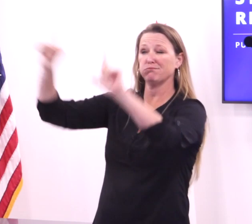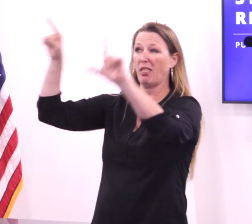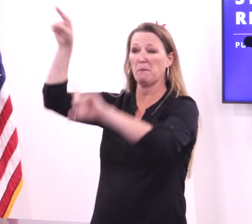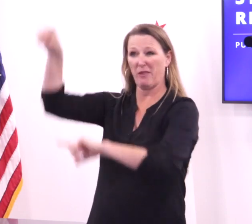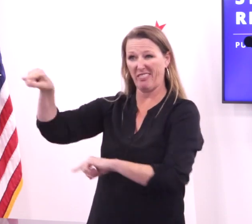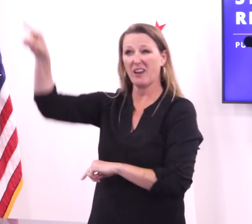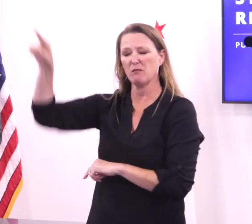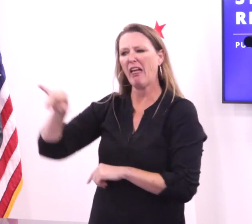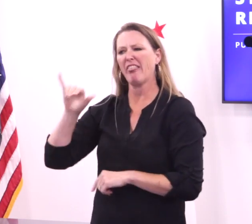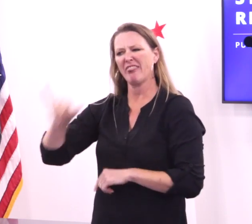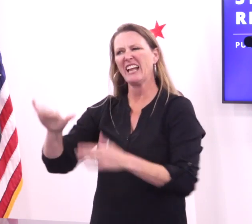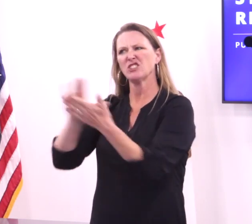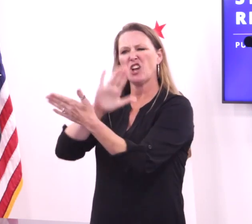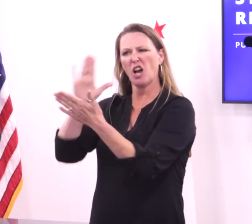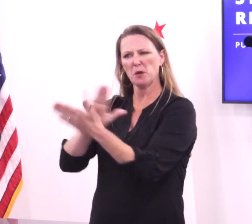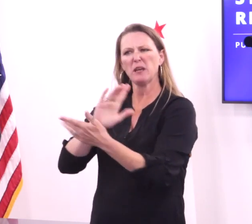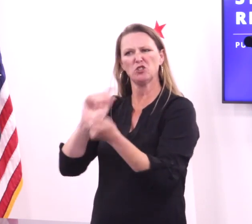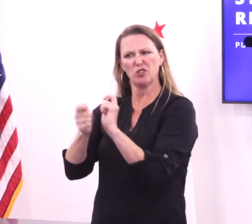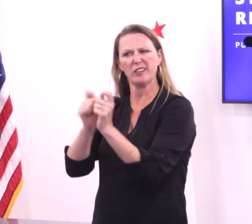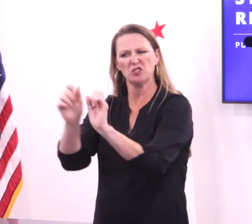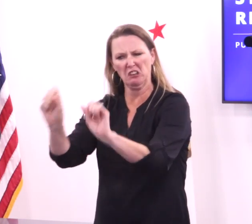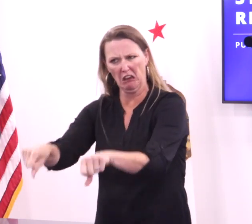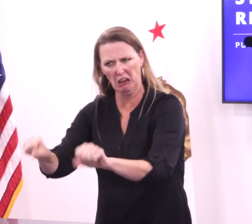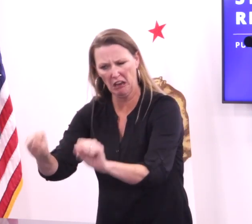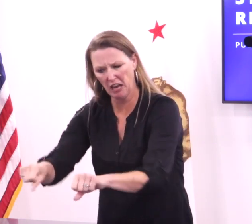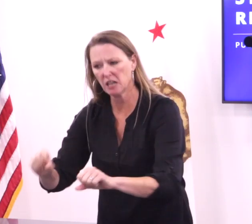proposed steps to open our community in a phased manner.